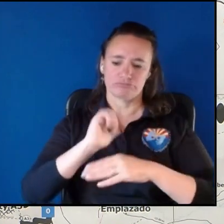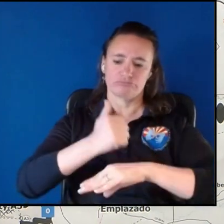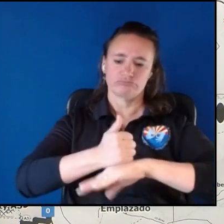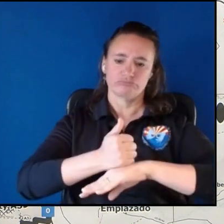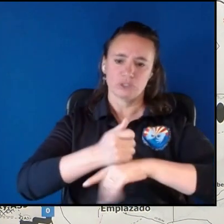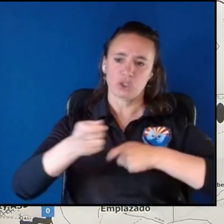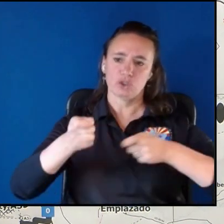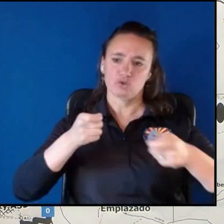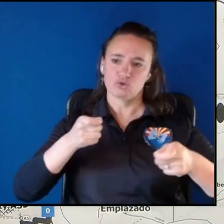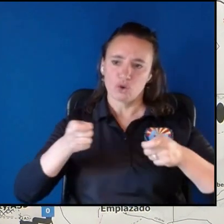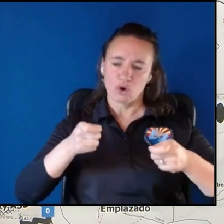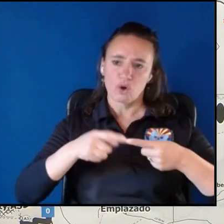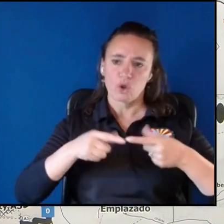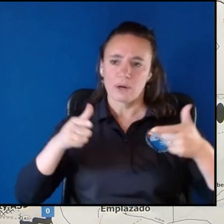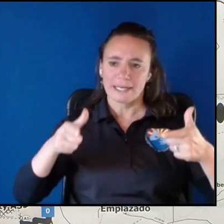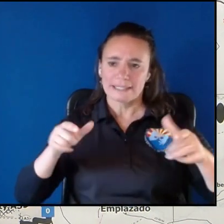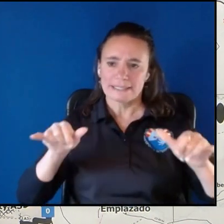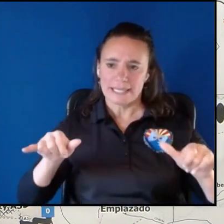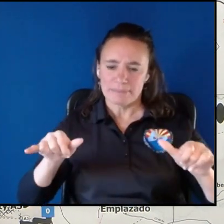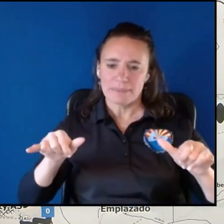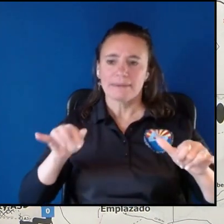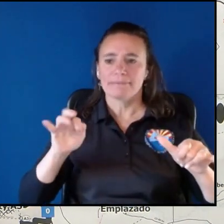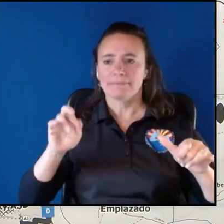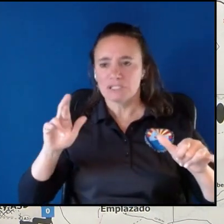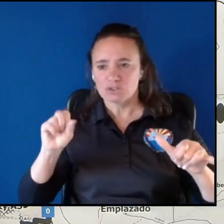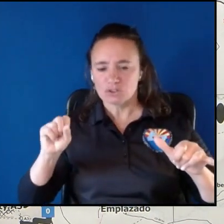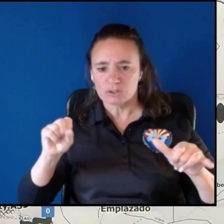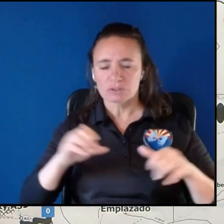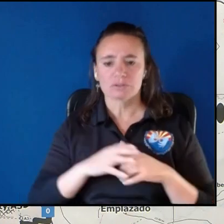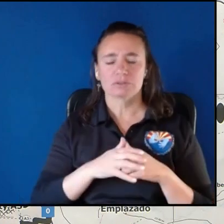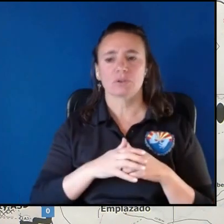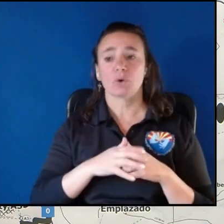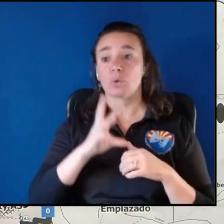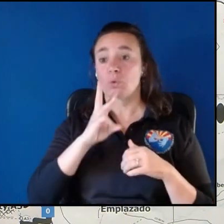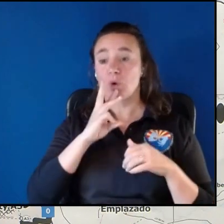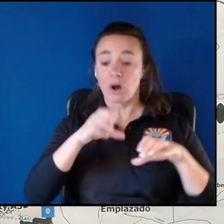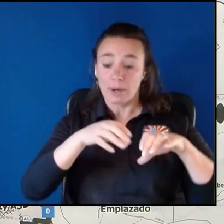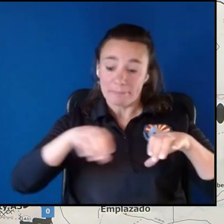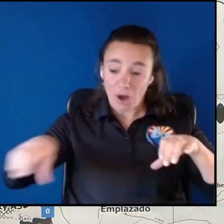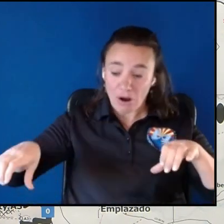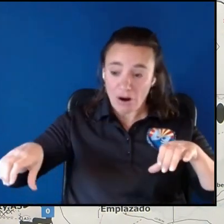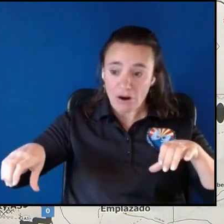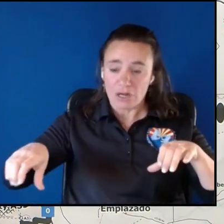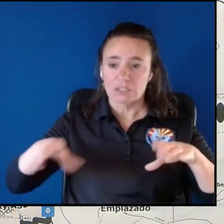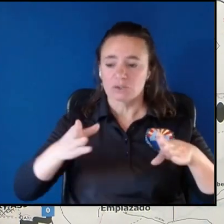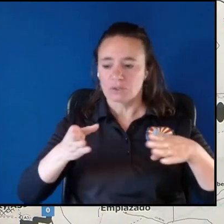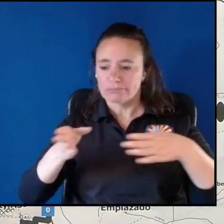runoff as well. So spacing out the water bars, diverting them to one side or the other side, and alternating so that we